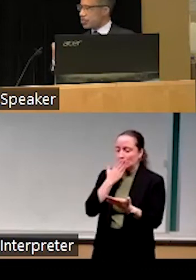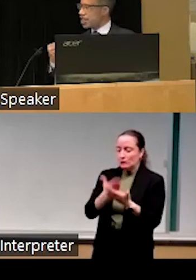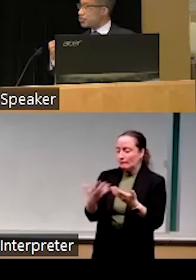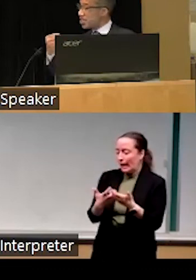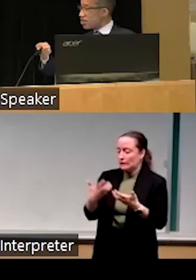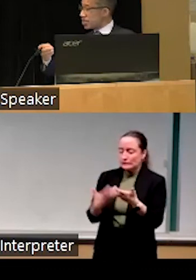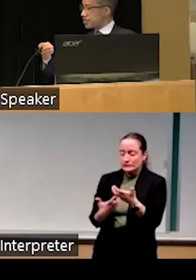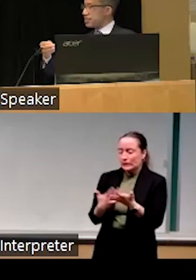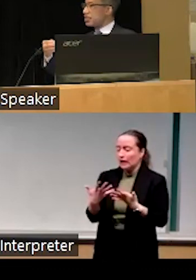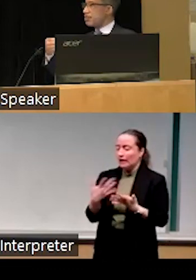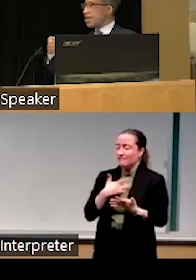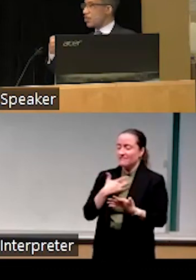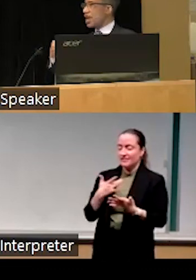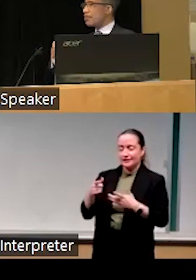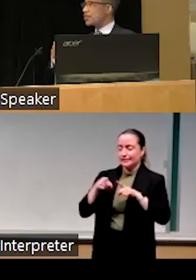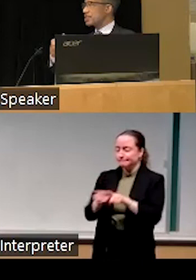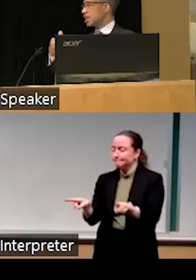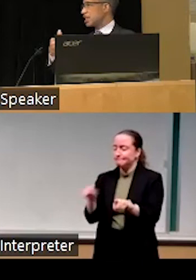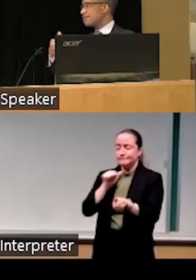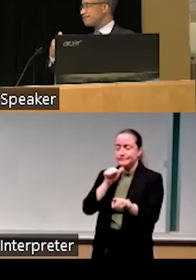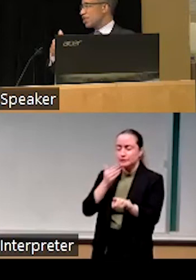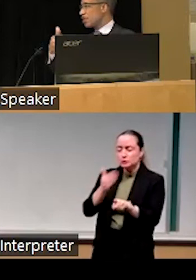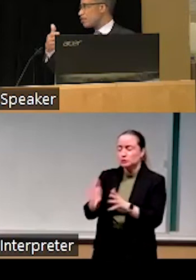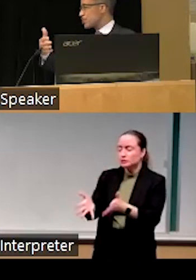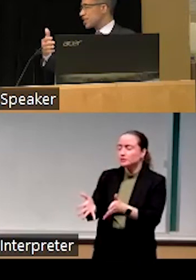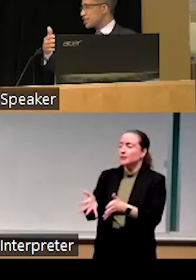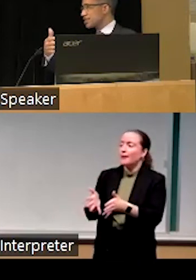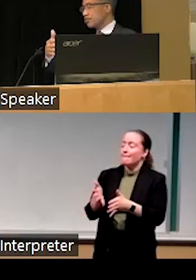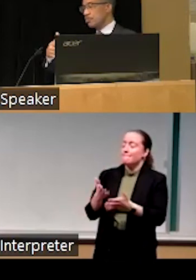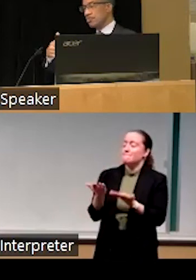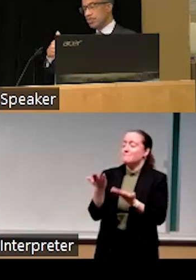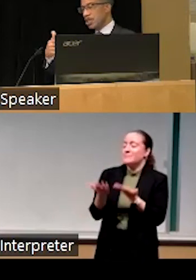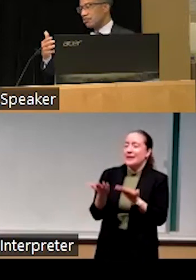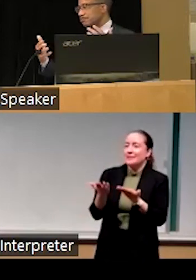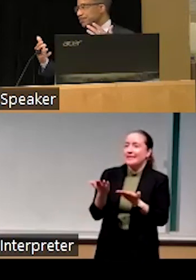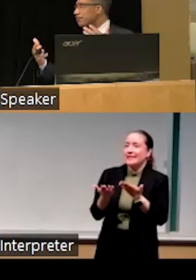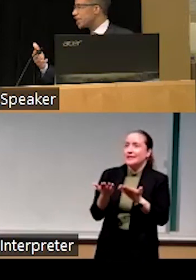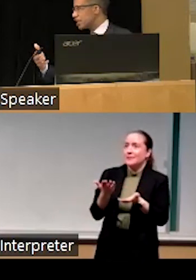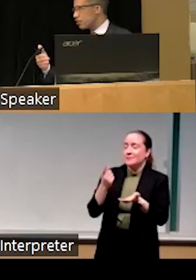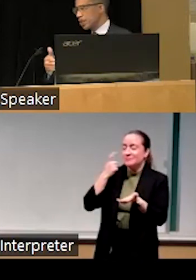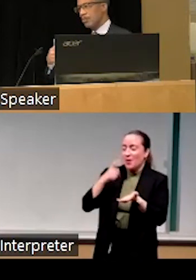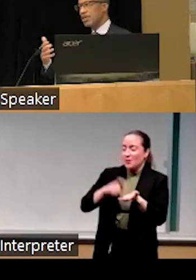in which case we notice that perhaps um you know the person has become offended or become